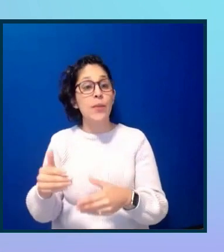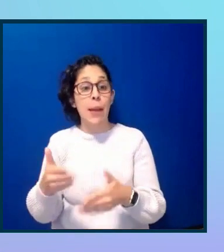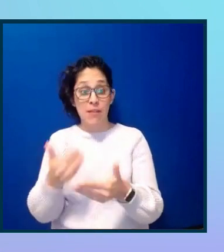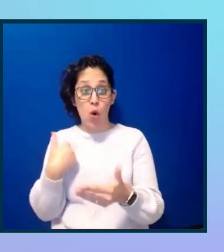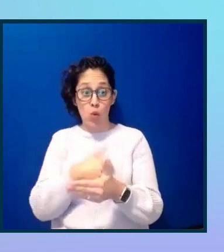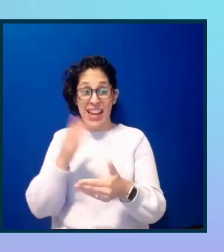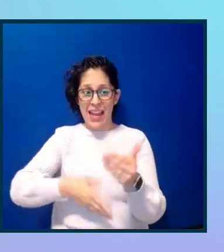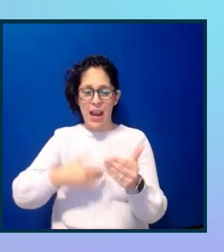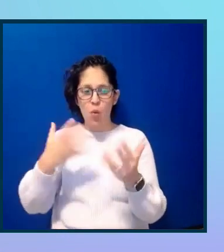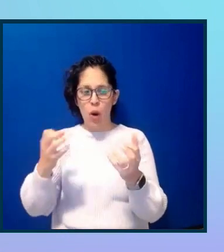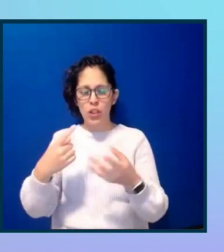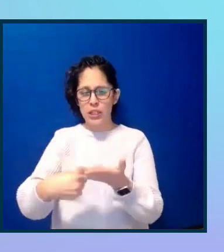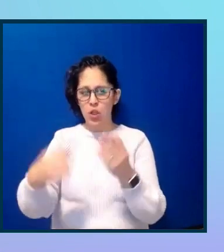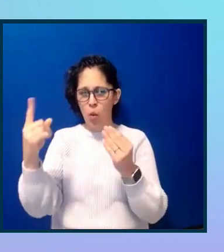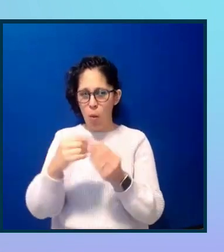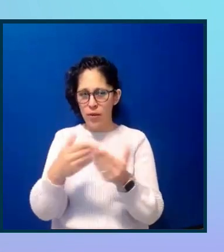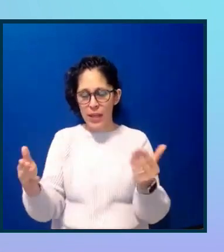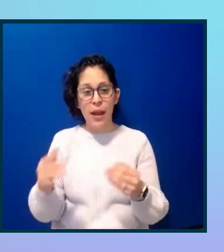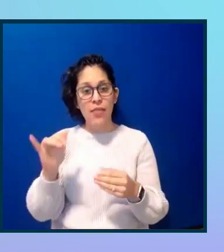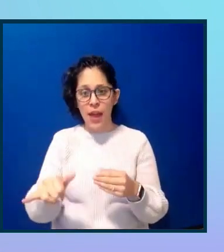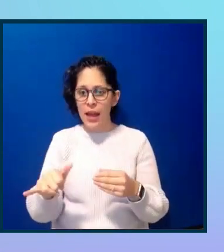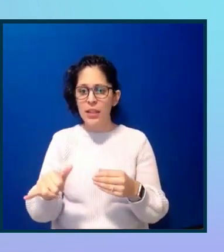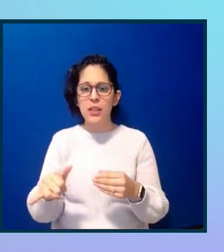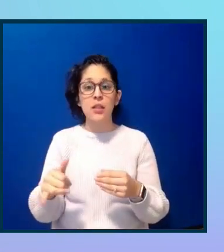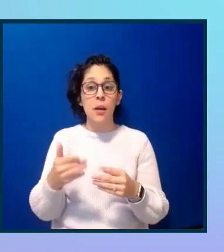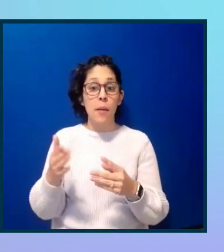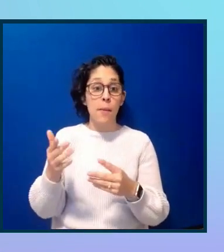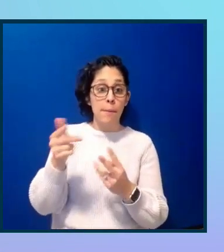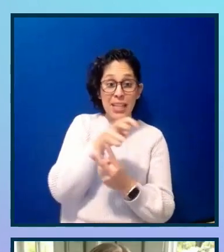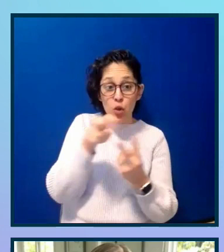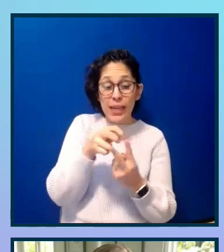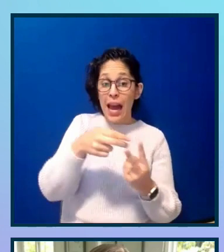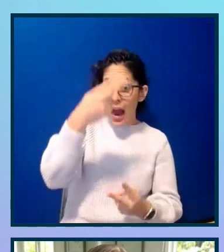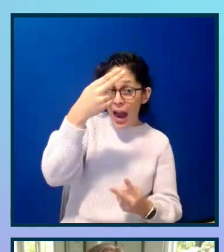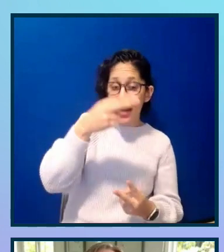and that is, like, bouncing to high contrast, or bouncing to this view.